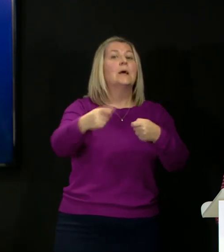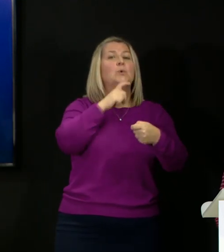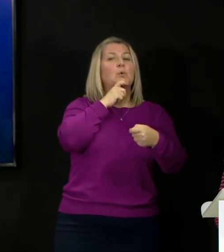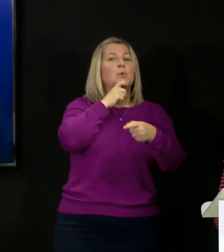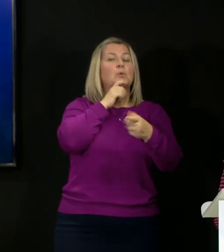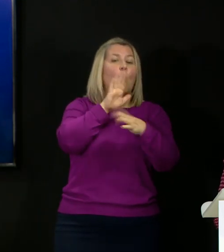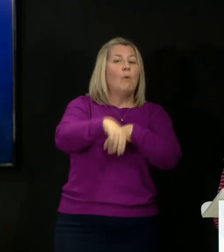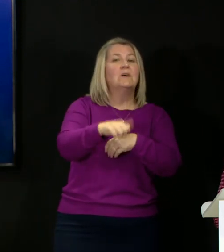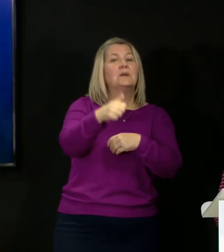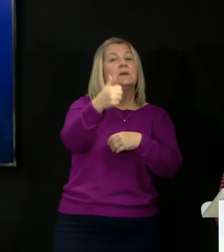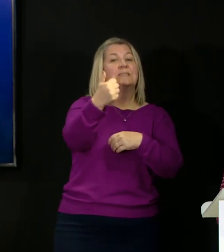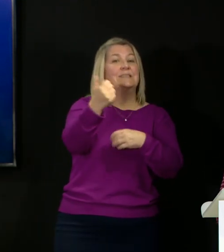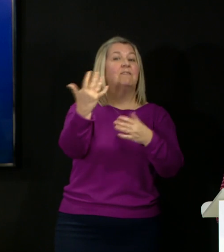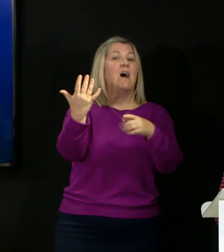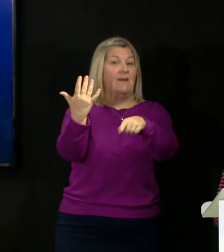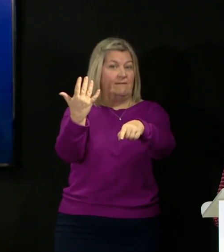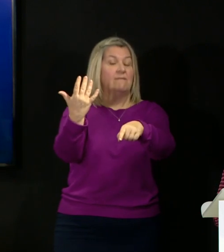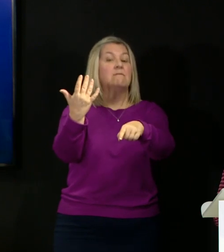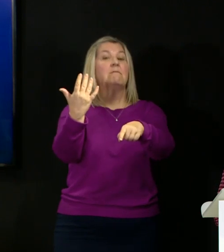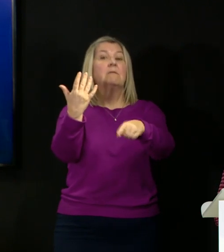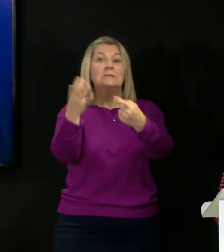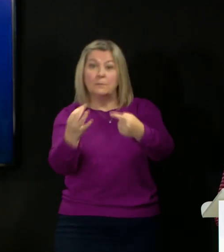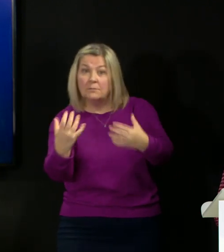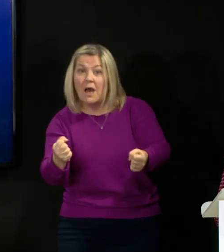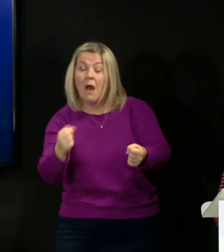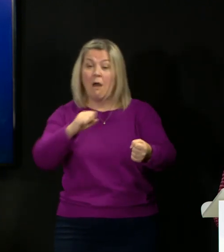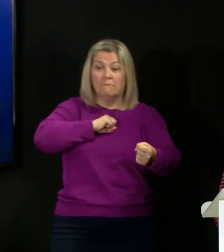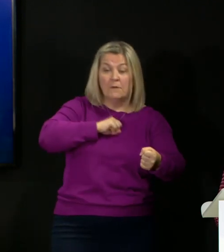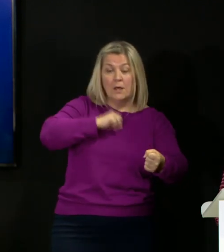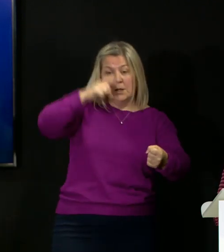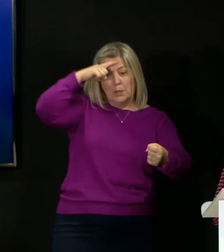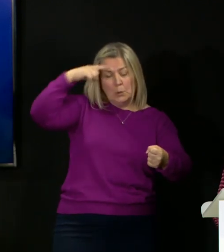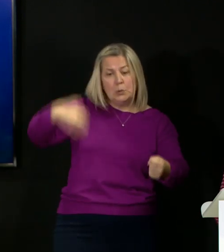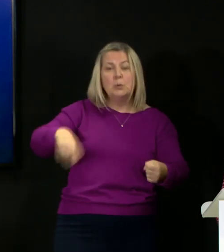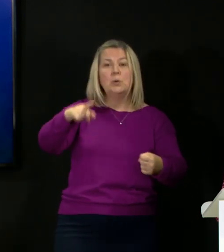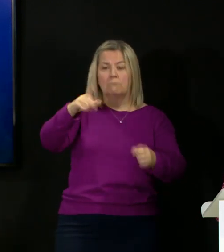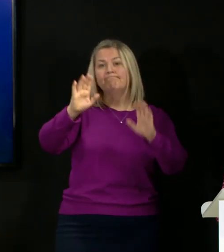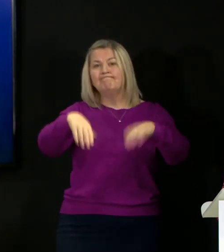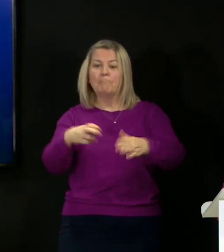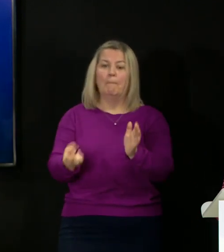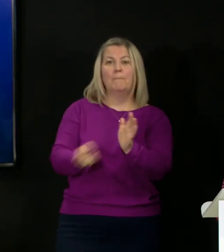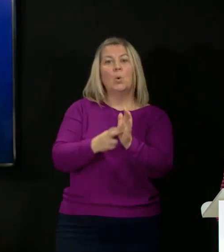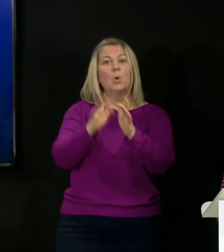65 who have symptoms, that they then require a test and they can book that online and any